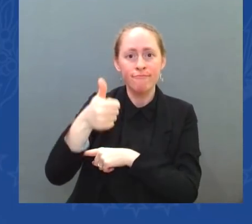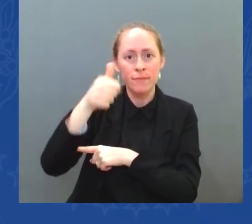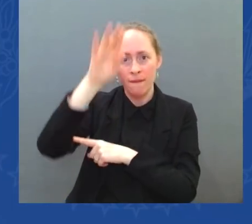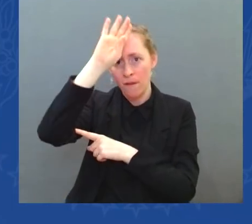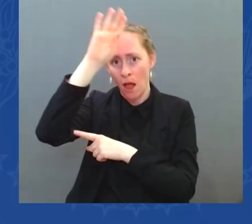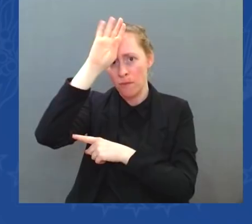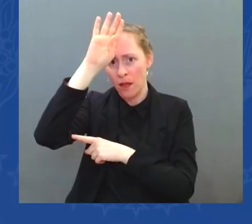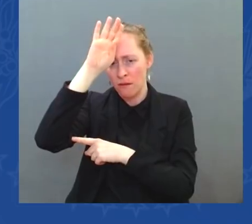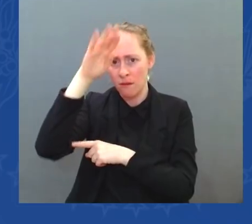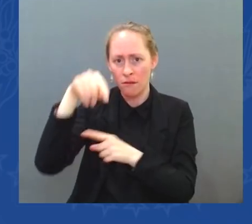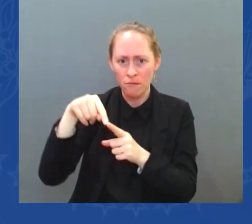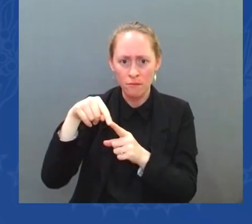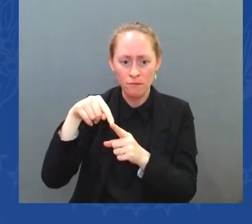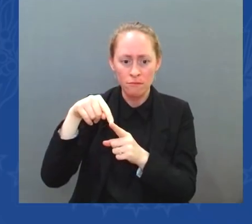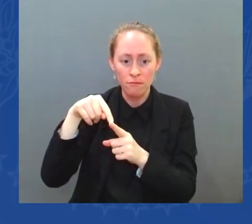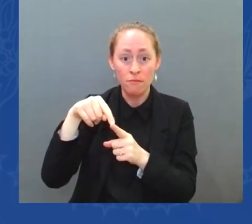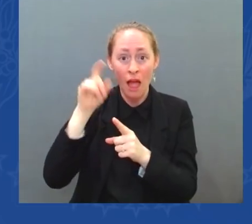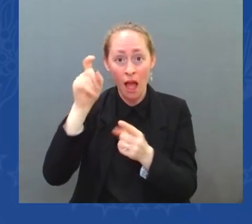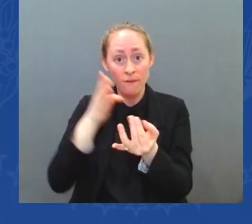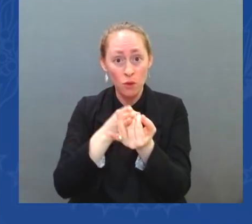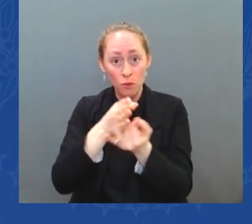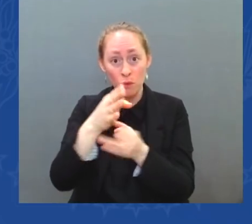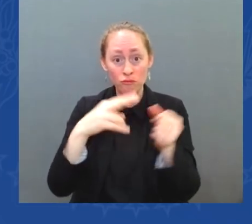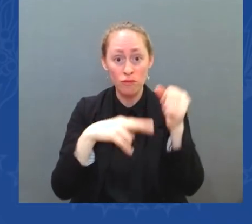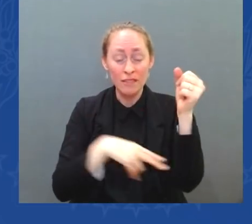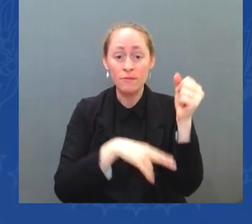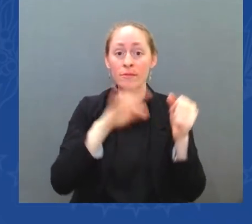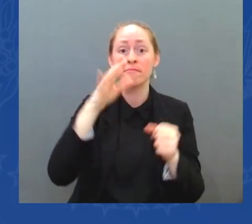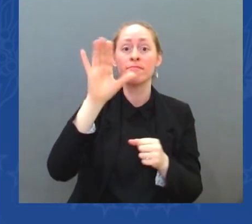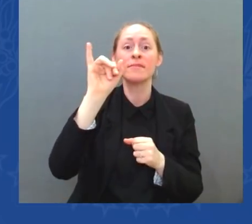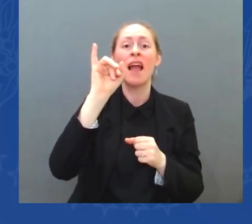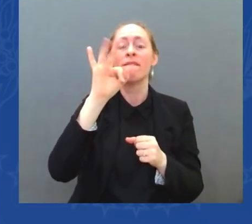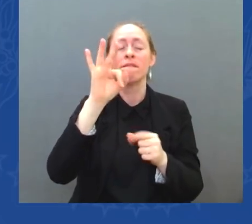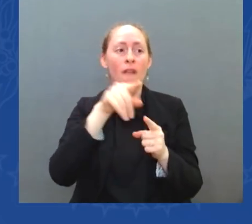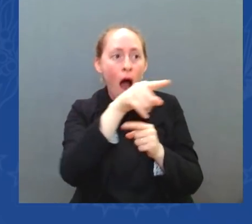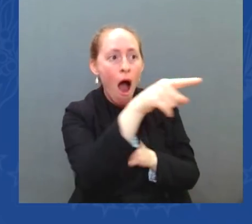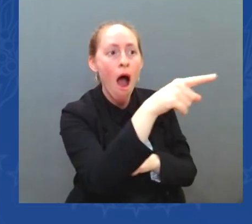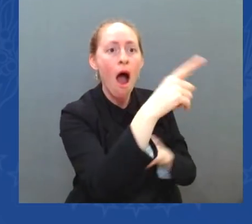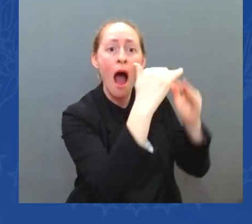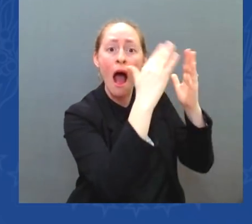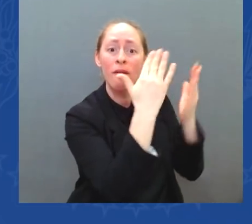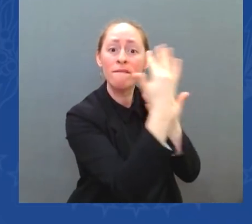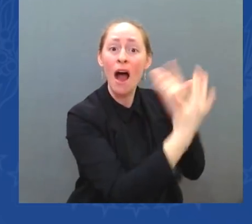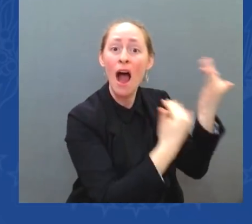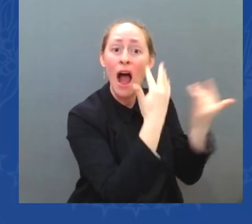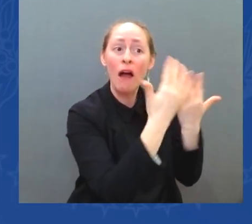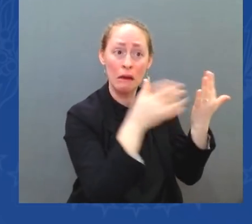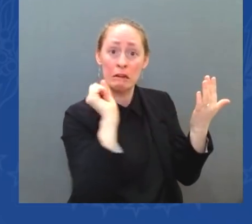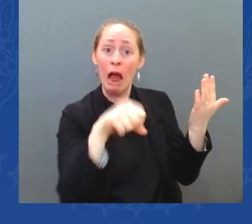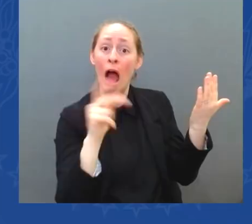it was either 10 or 11 miles -- 5 and a half miles up and 5 and a half miles back -- to get there.